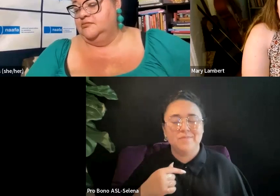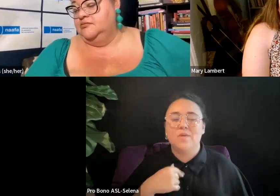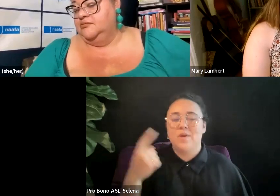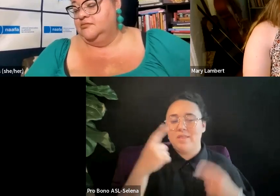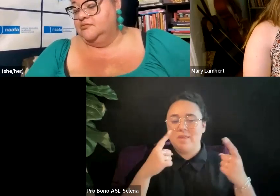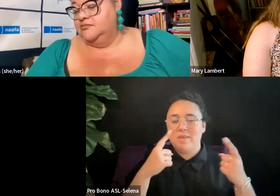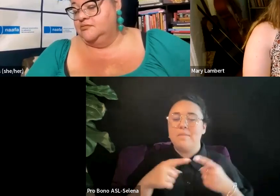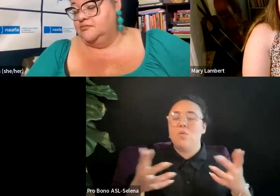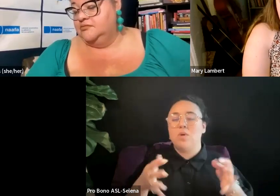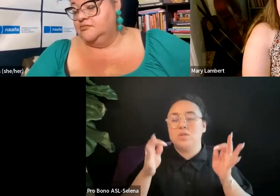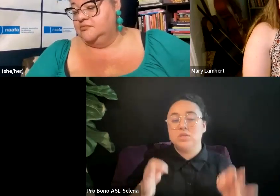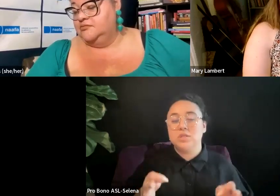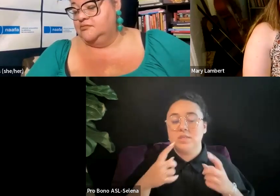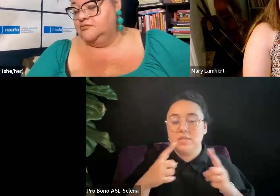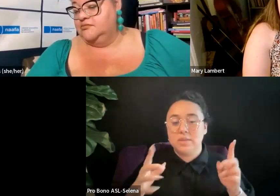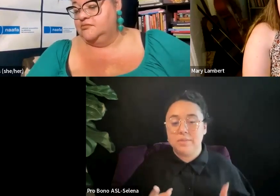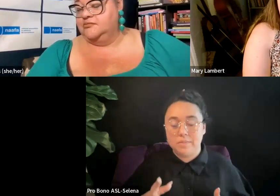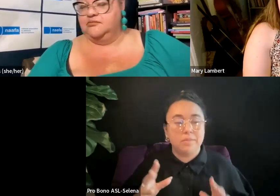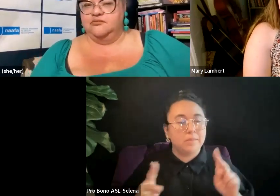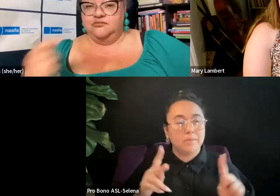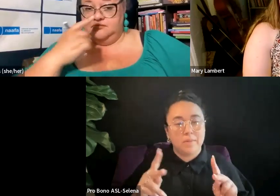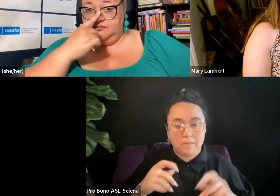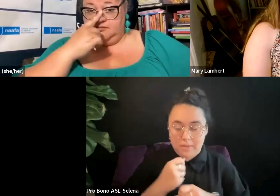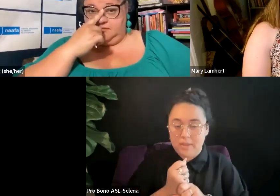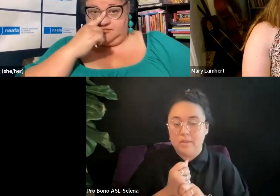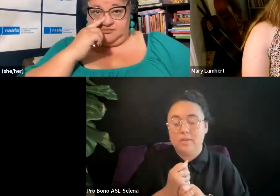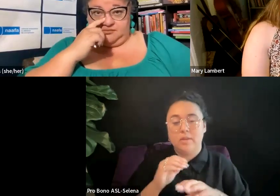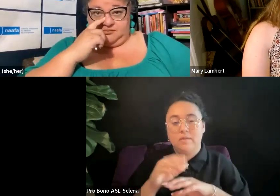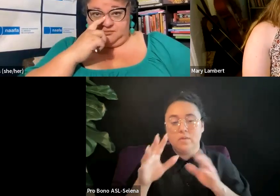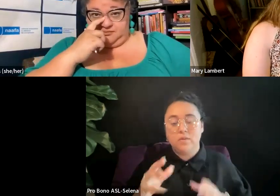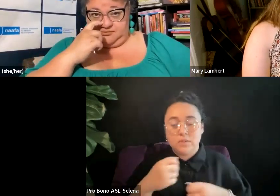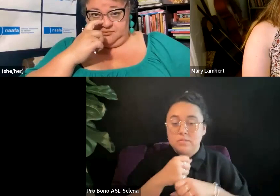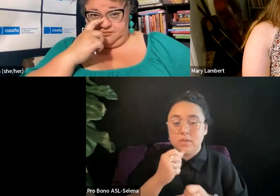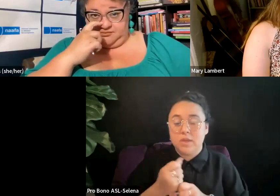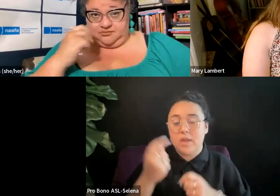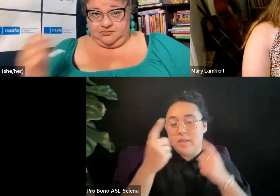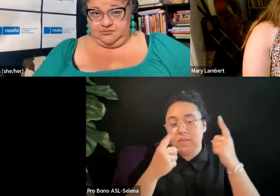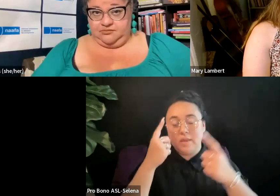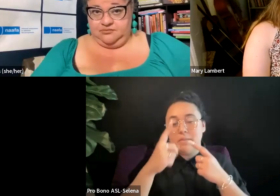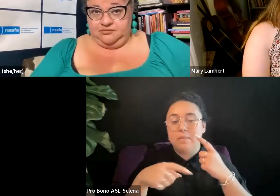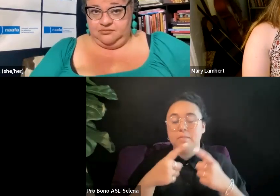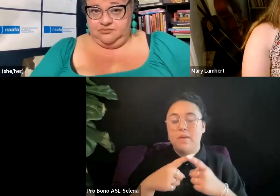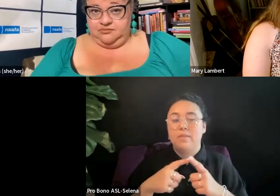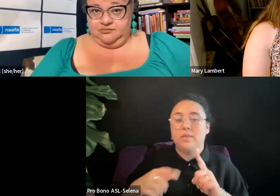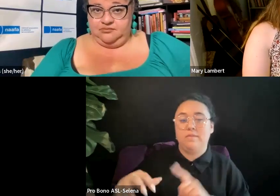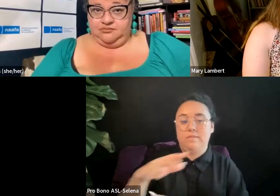making, influencers are making, artists are making, I really think about the conditions in the environment of all of it.